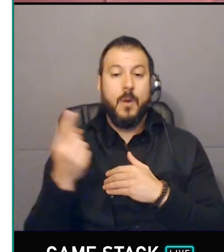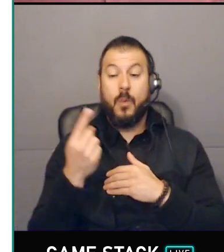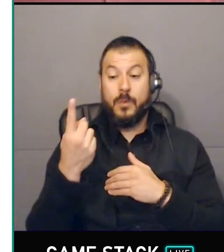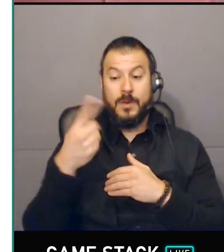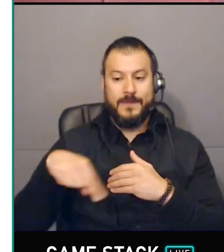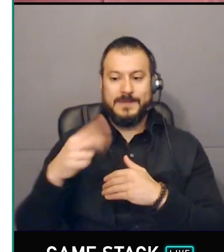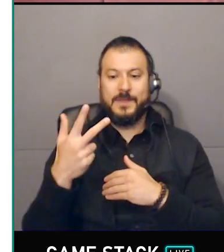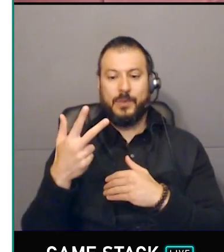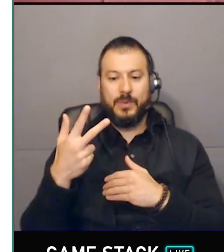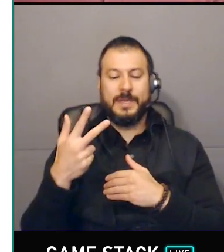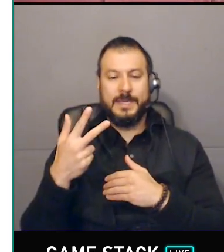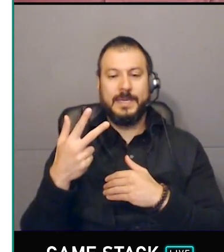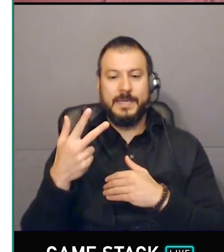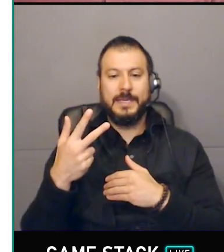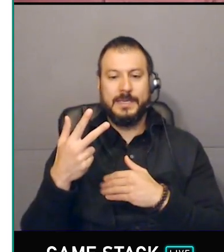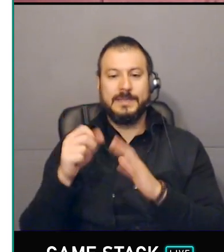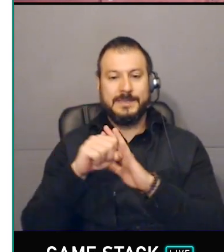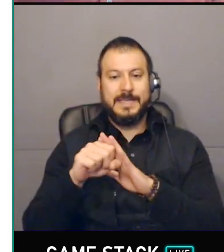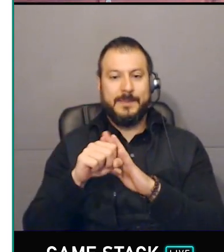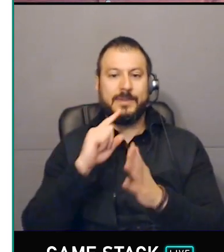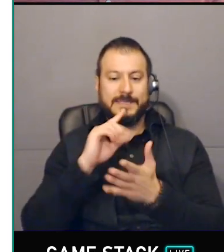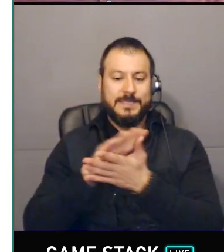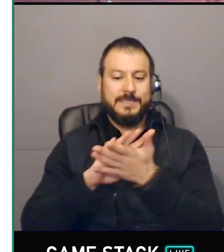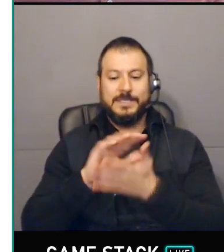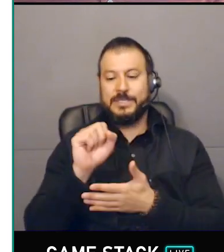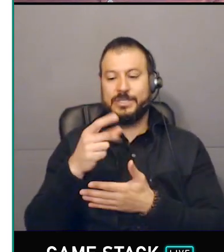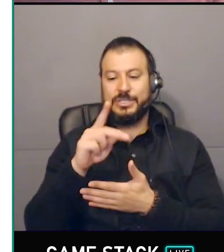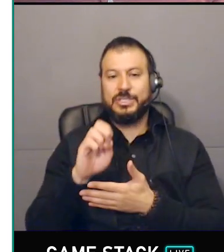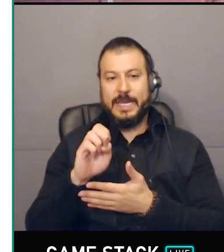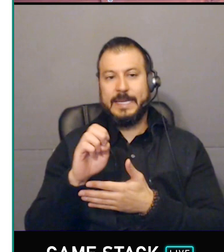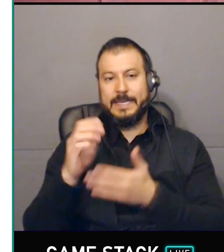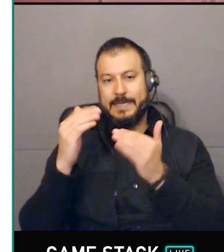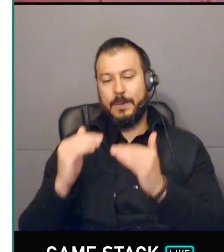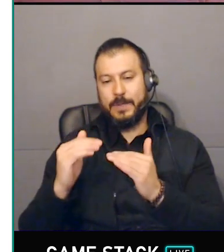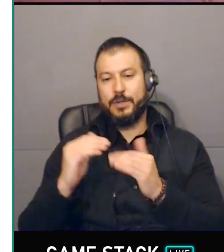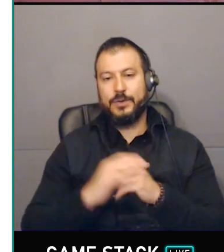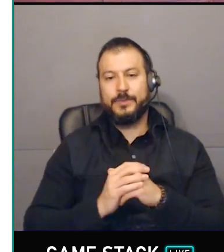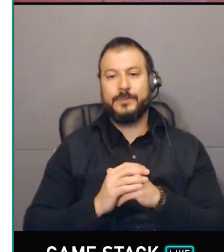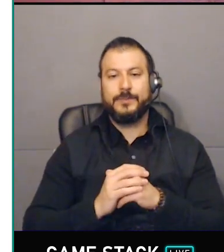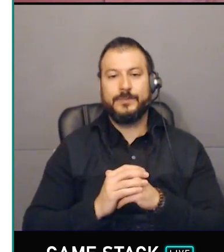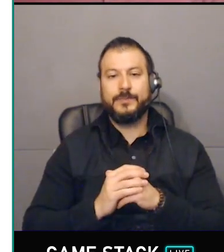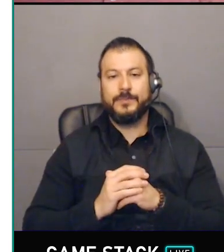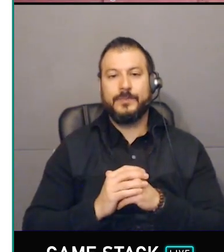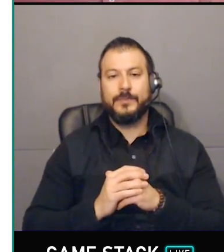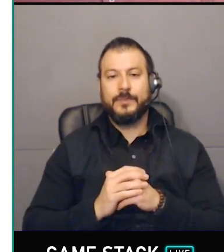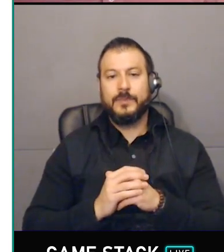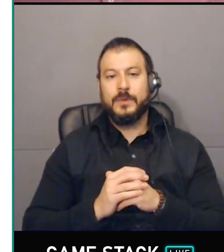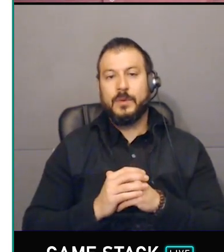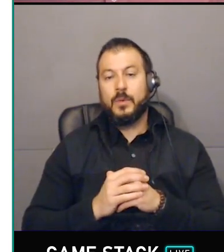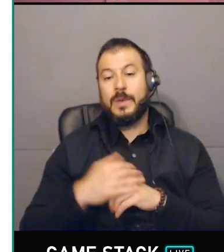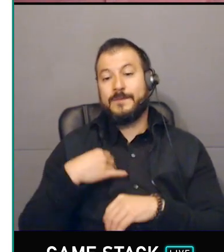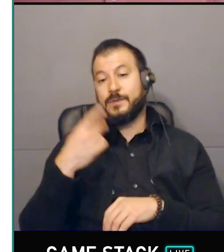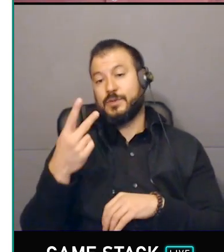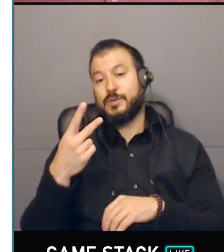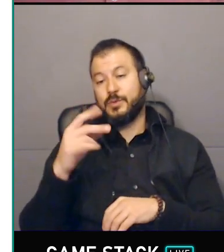only one of these three shaders or samples is shaded down here. Now we trace two shadow rays,